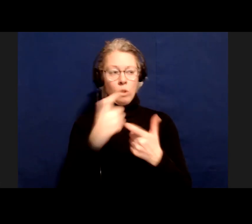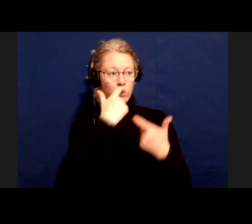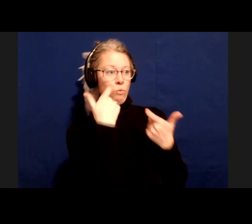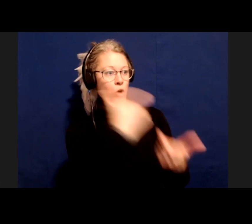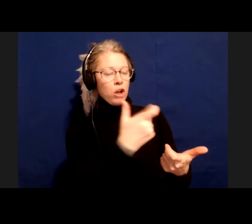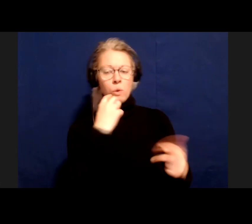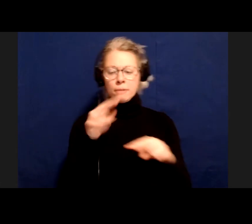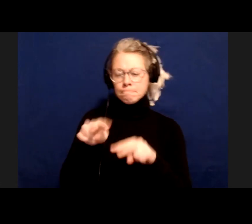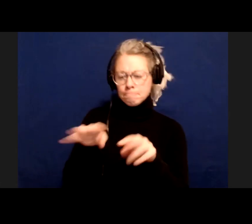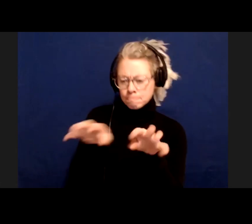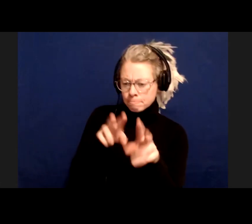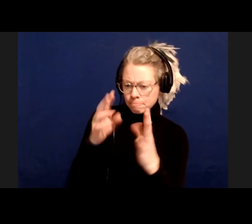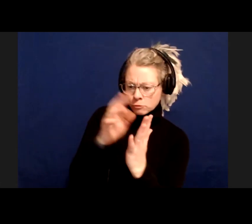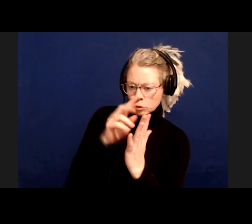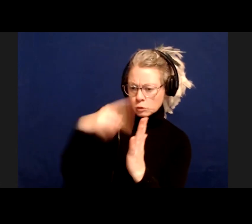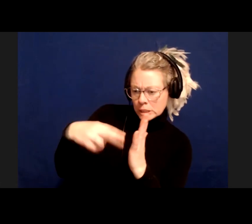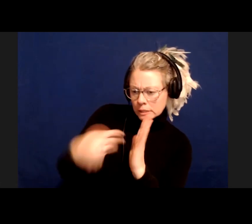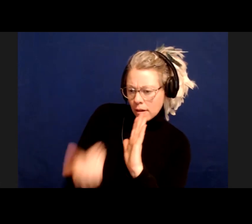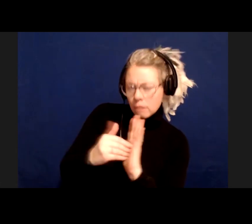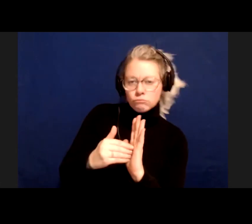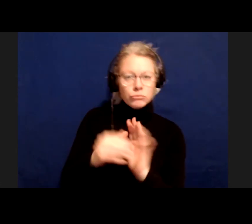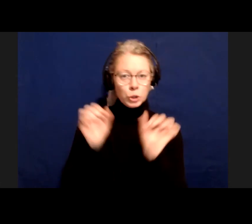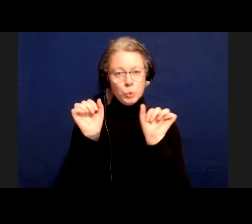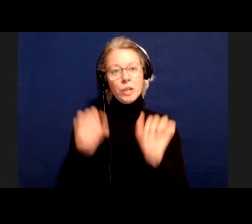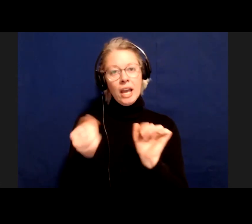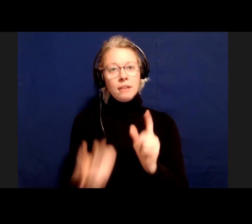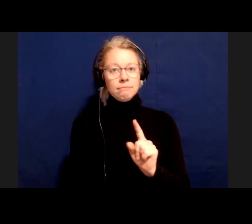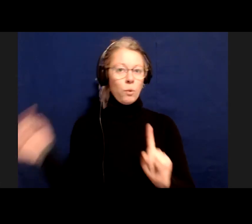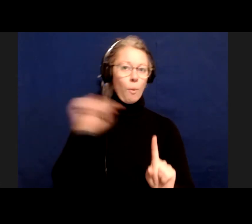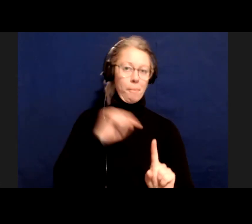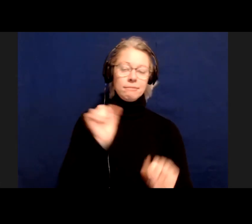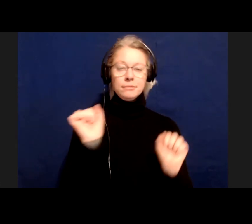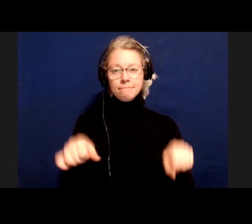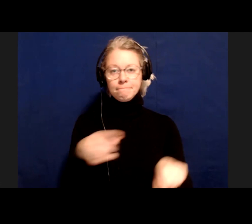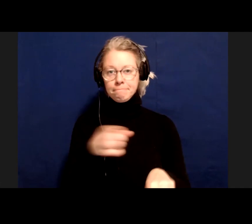something that we talked about or a question that's asked, you can check the recording.